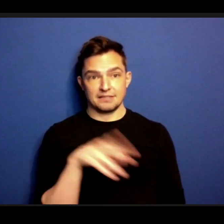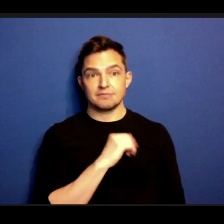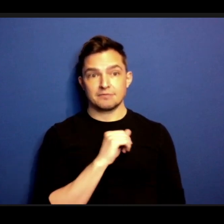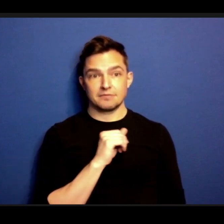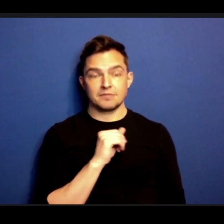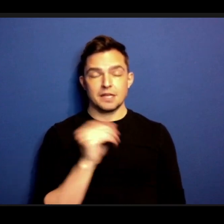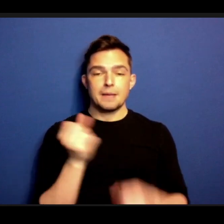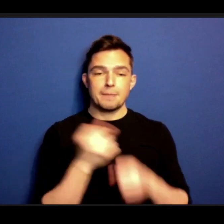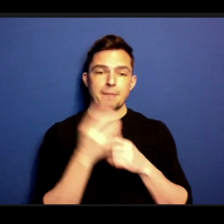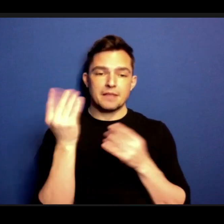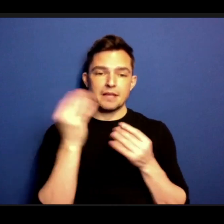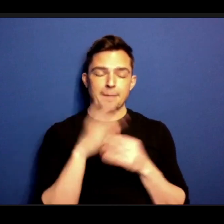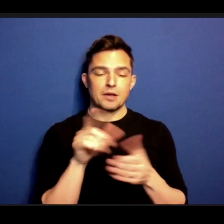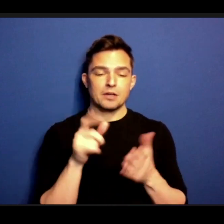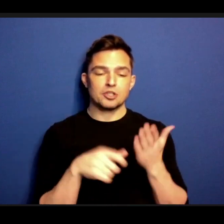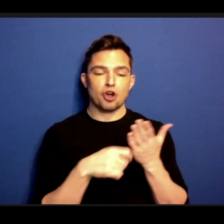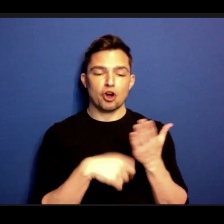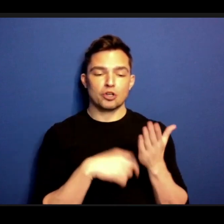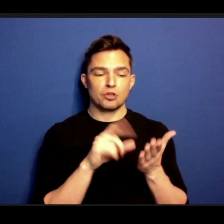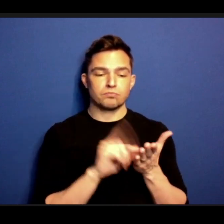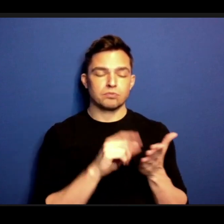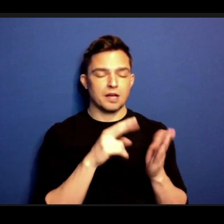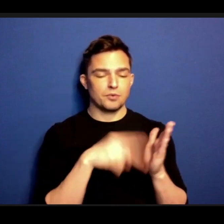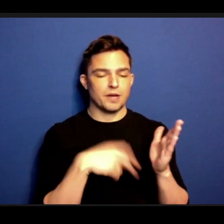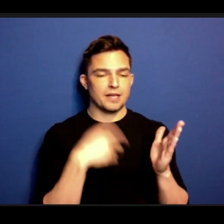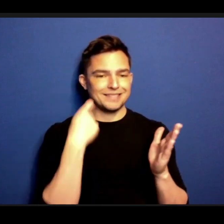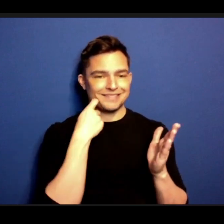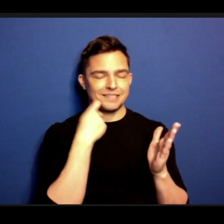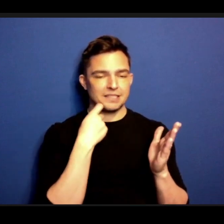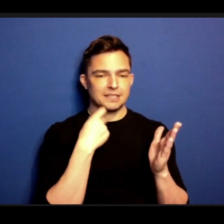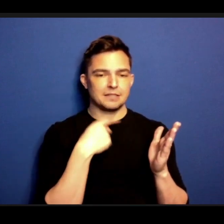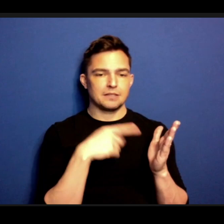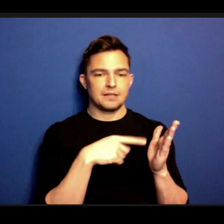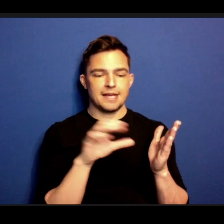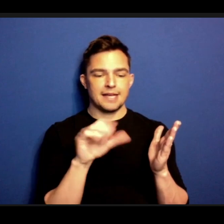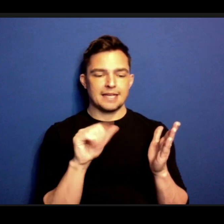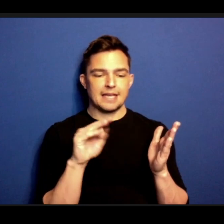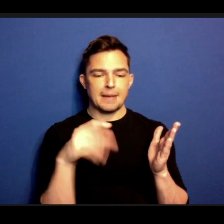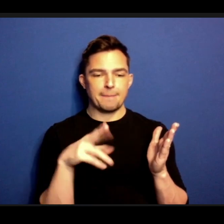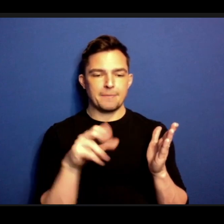an article that I actually recently read about the campus in which I worked Toronto Metropolitan